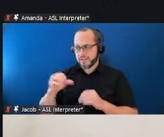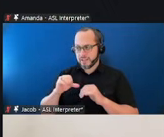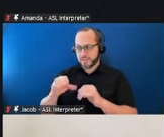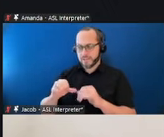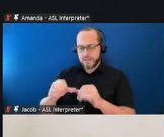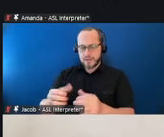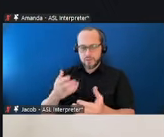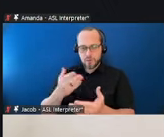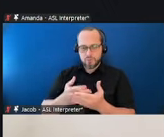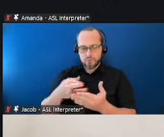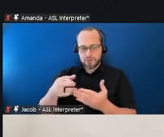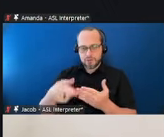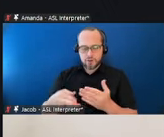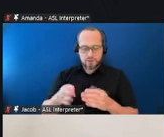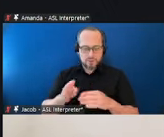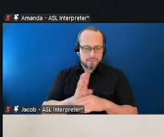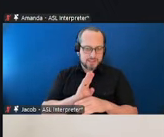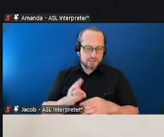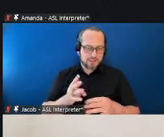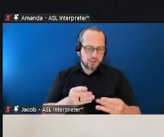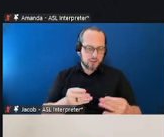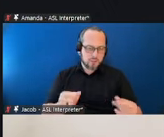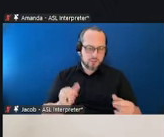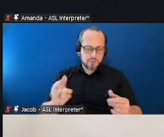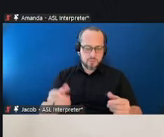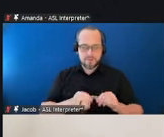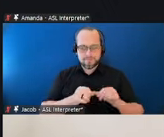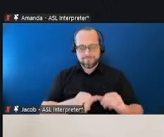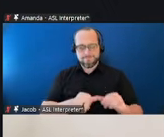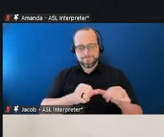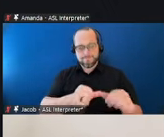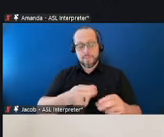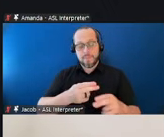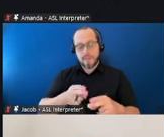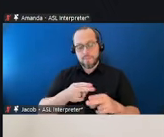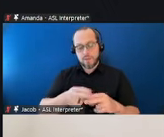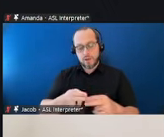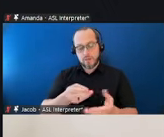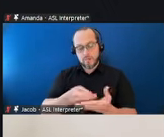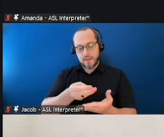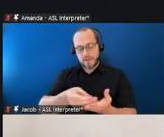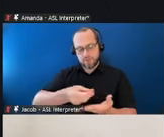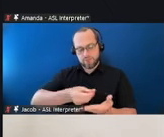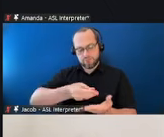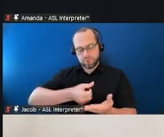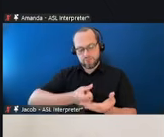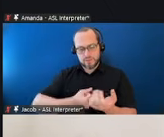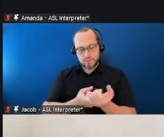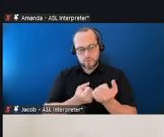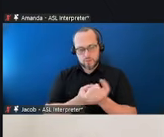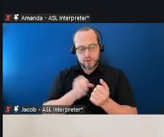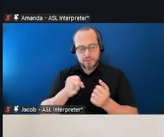business solutions that outlast this temporary grant funding. Uh our goal here isn't just to